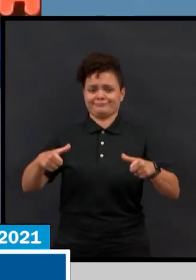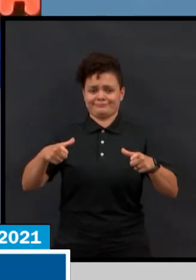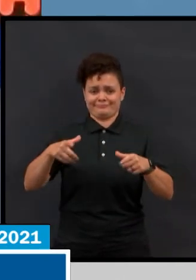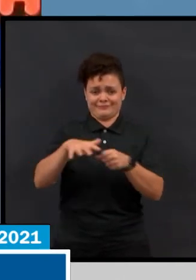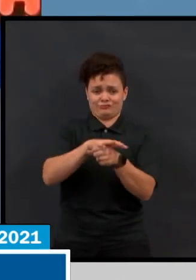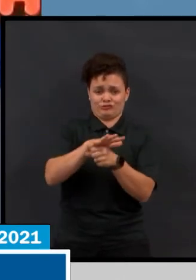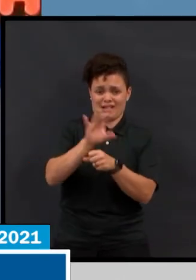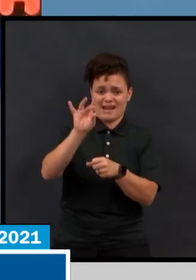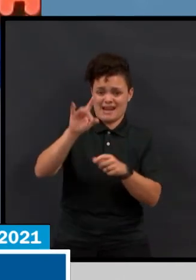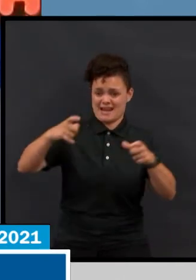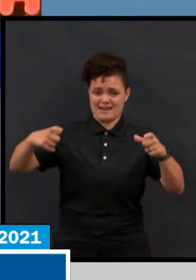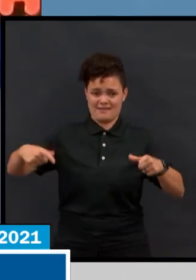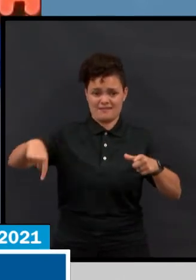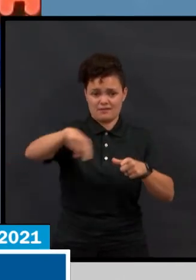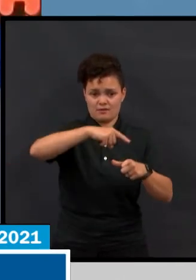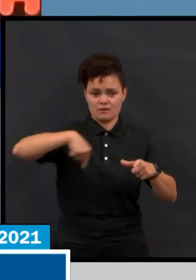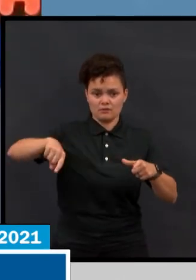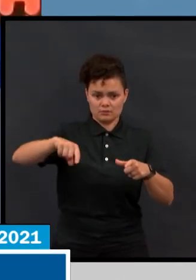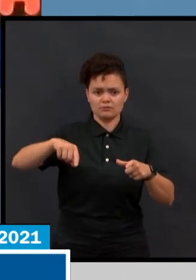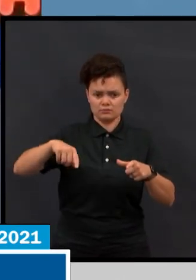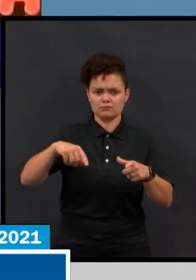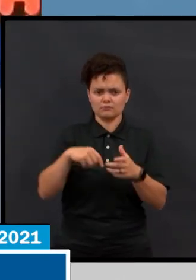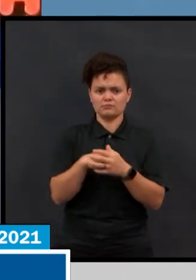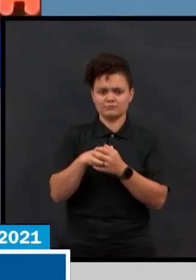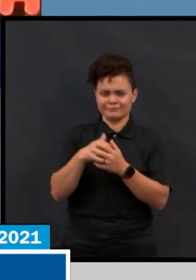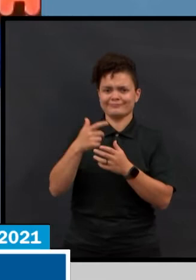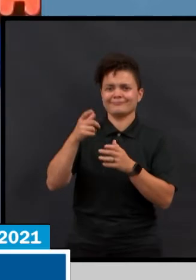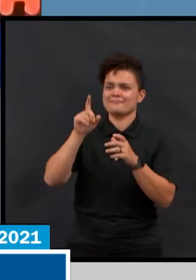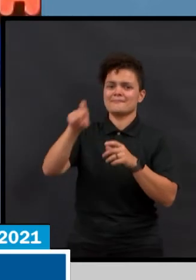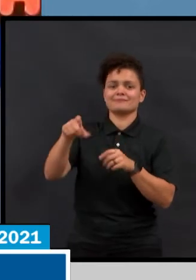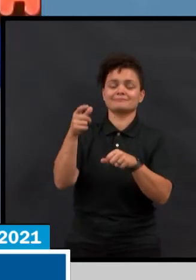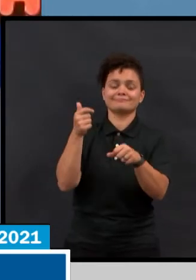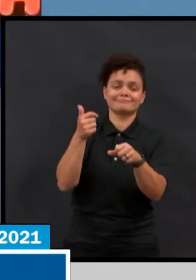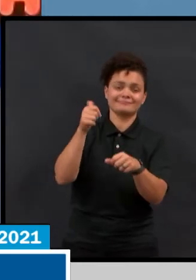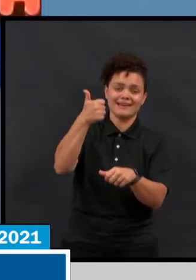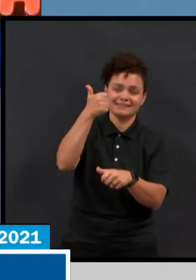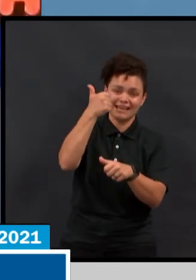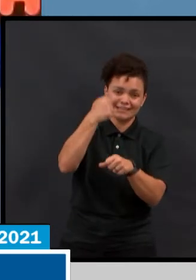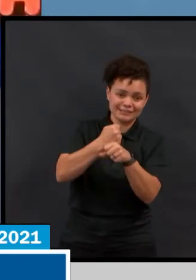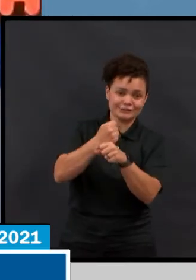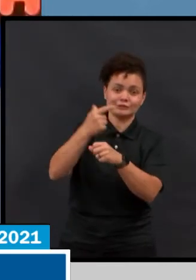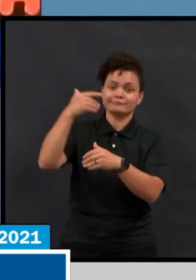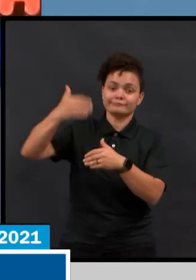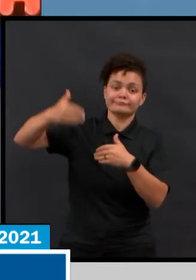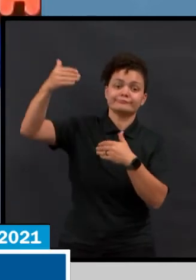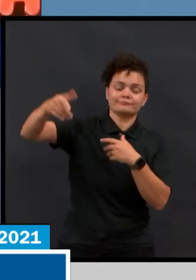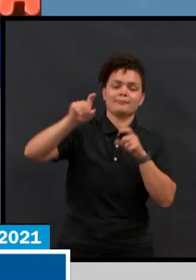every 10 years i was here in 2012 when we did the last redistricting process it's going to begin in